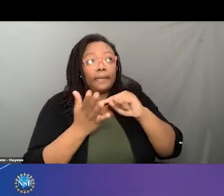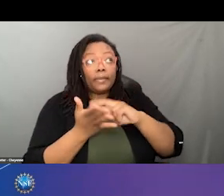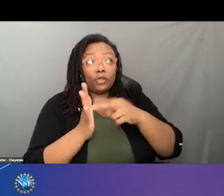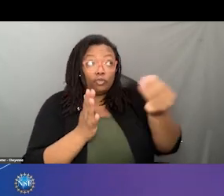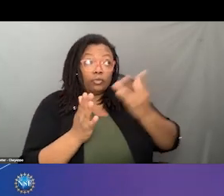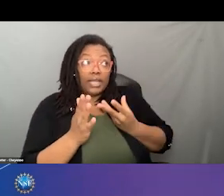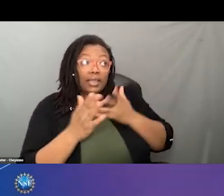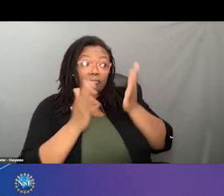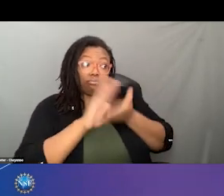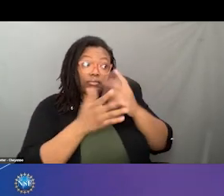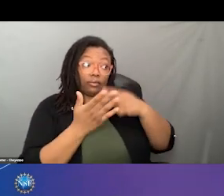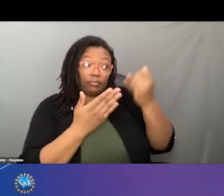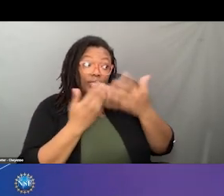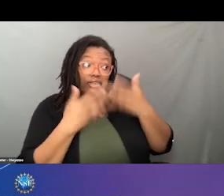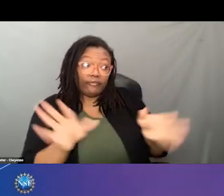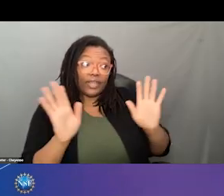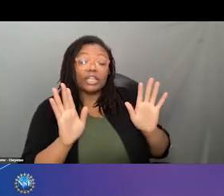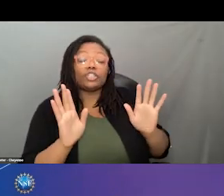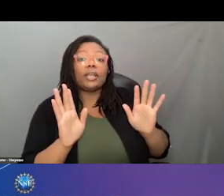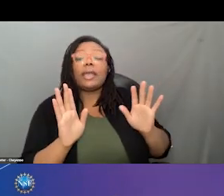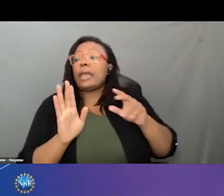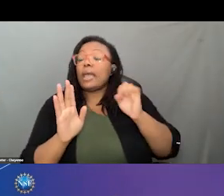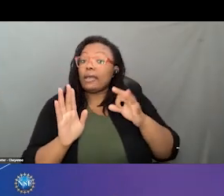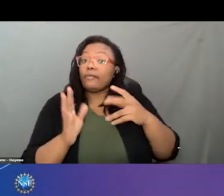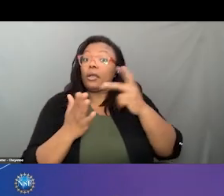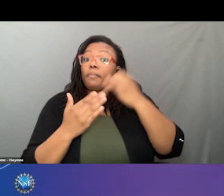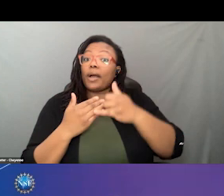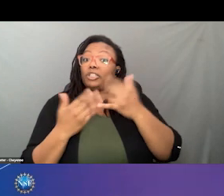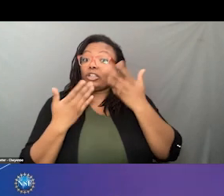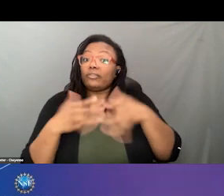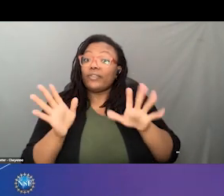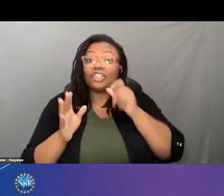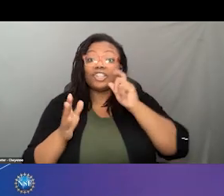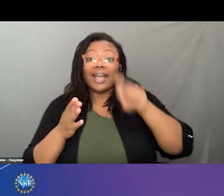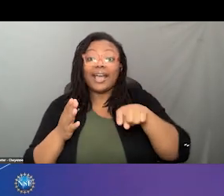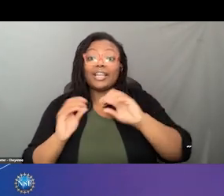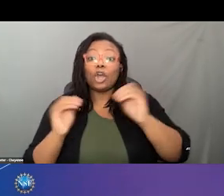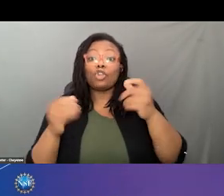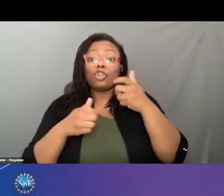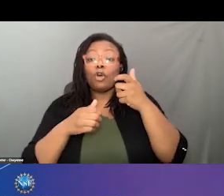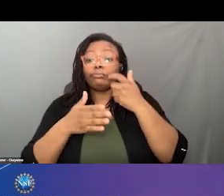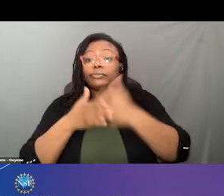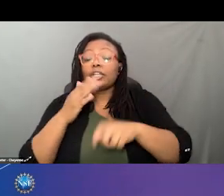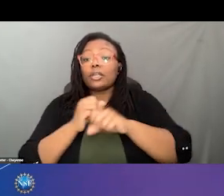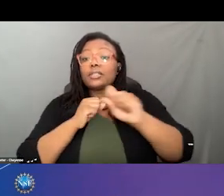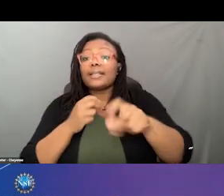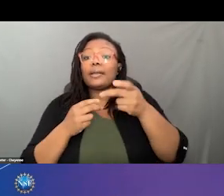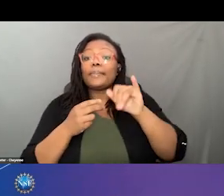you're telling us that the project has been completed. If the project has been completed, you shouldn't need a no-cost extension, a PI transfer,